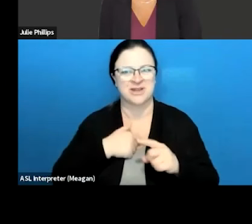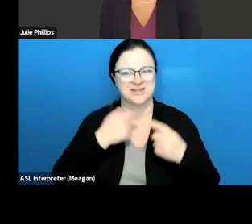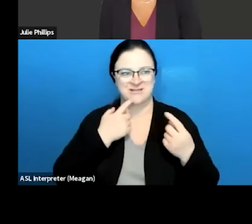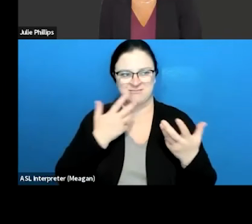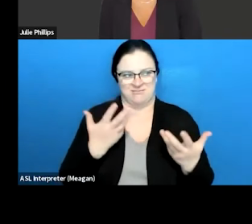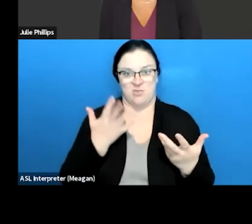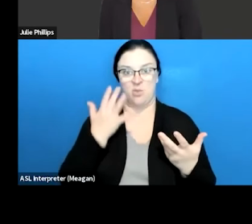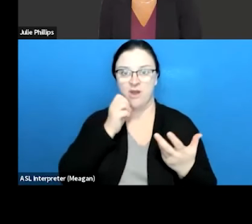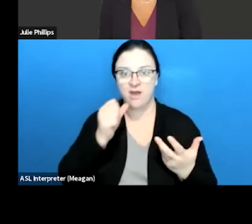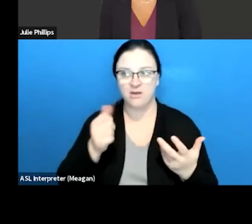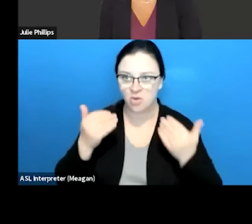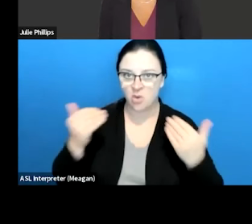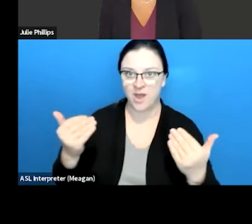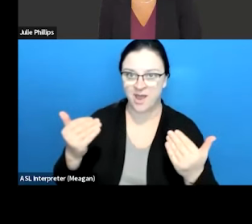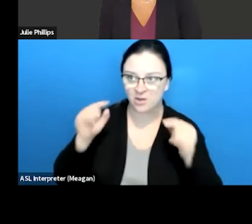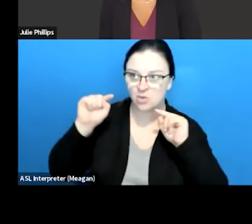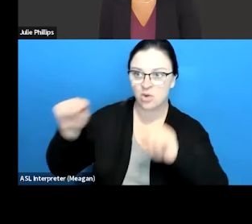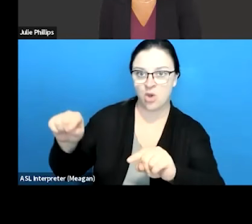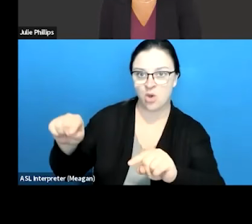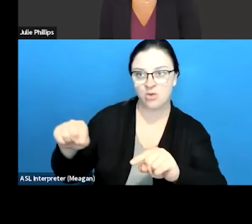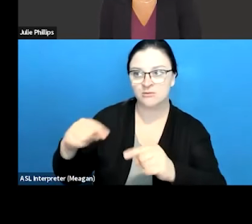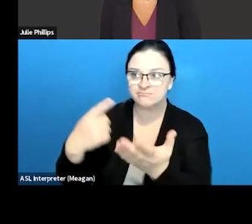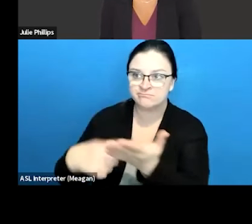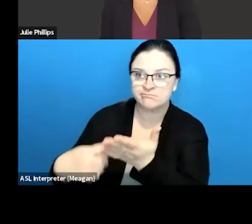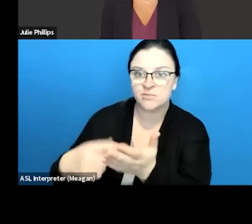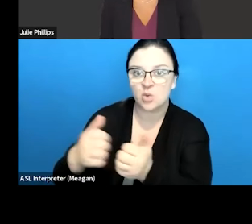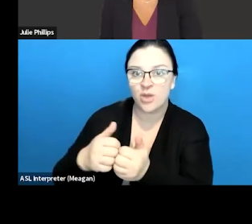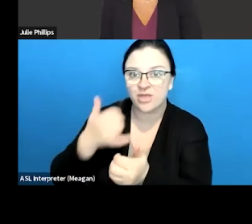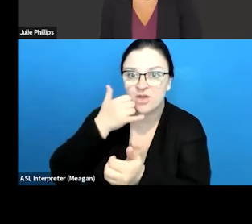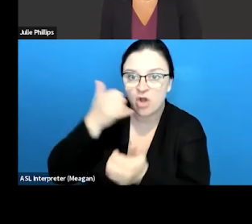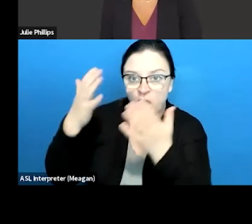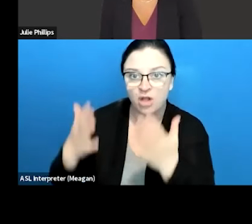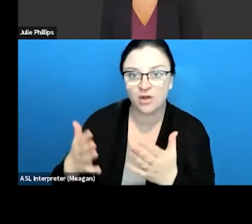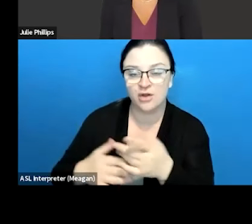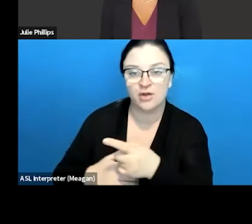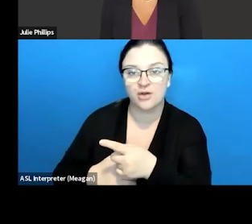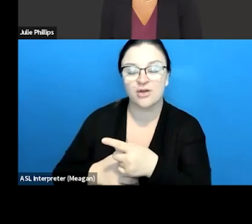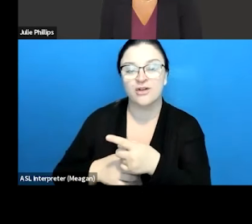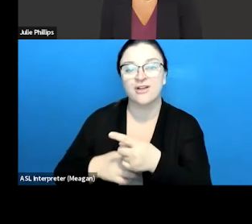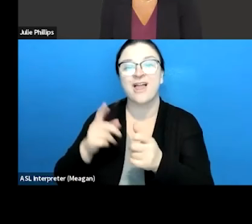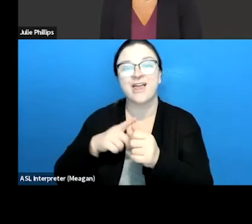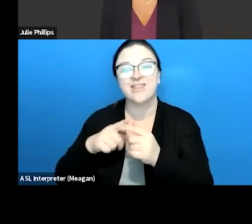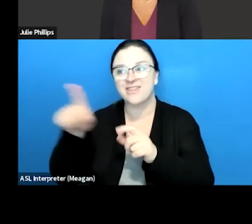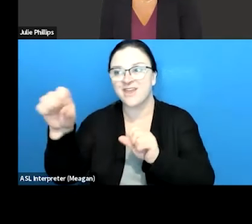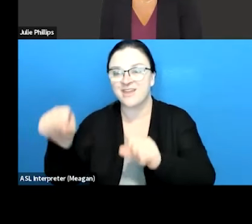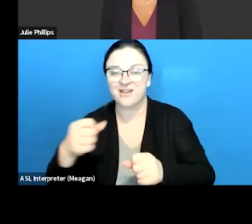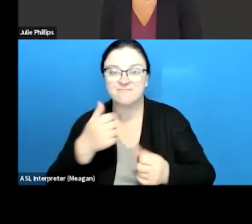Let's go on site, let's talk with the caller, and if the caller can engage us with the individual,